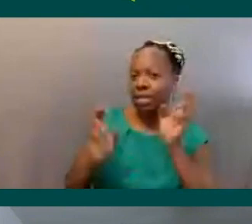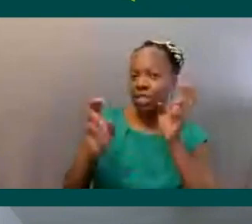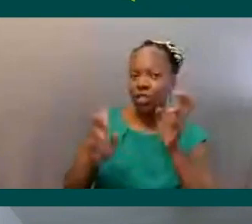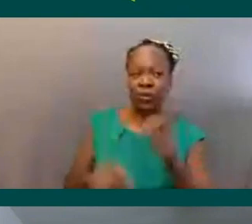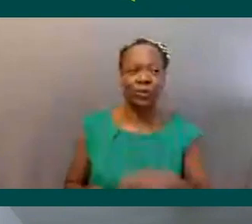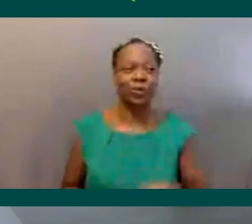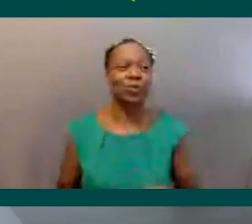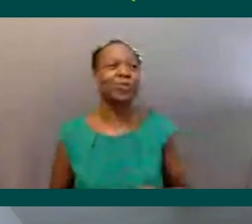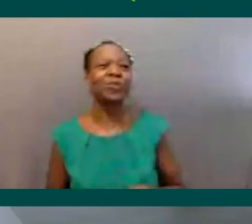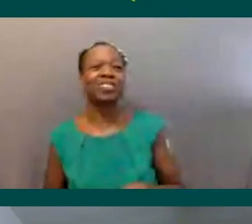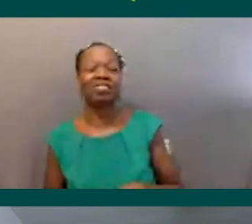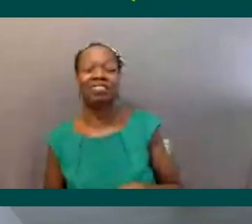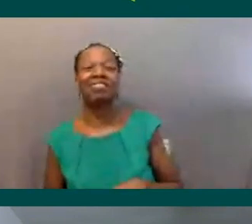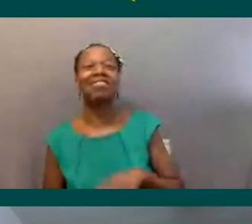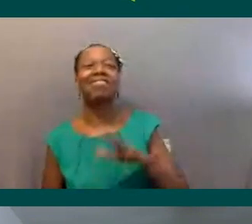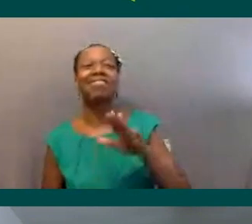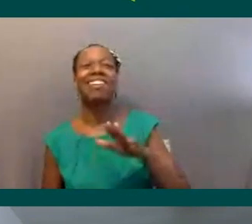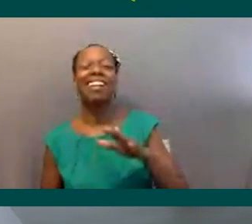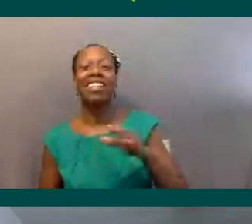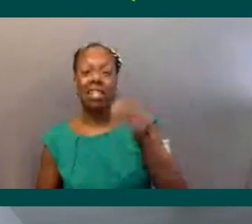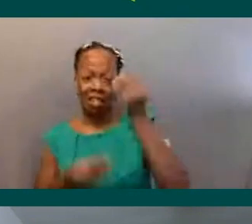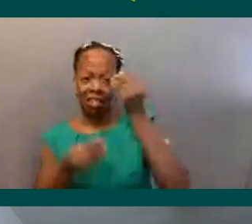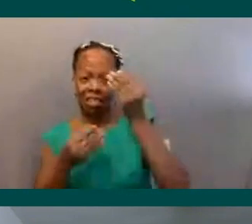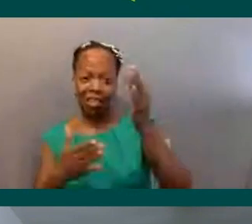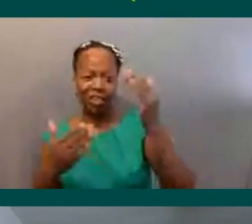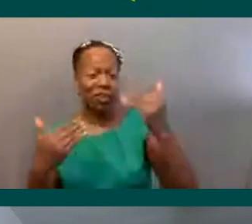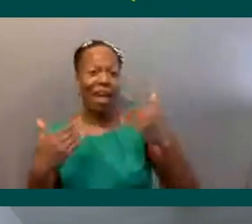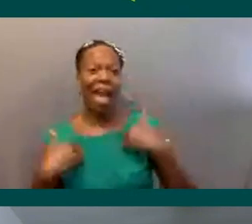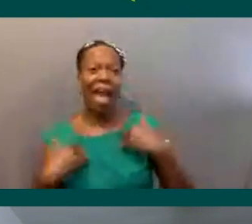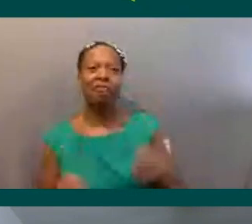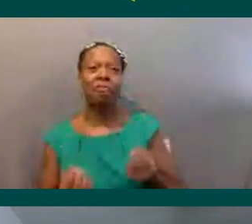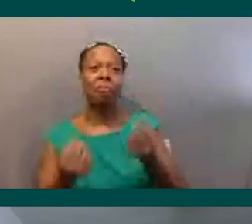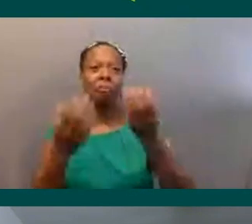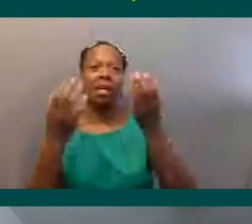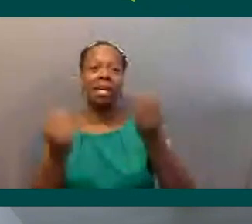There are many tools that we can use,